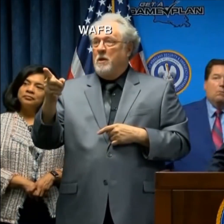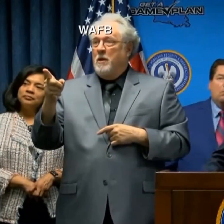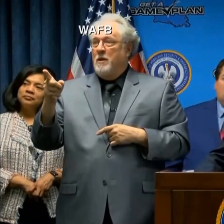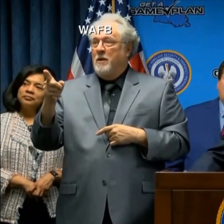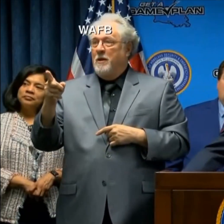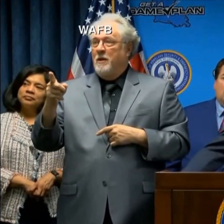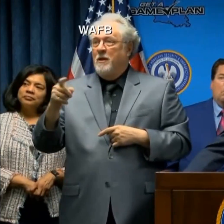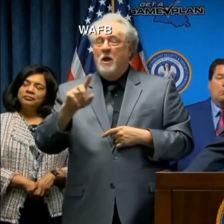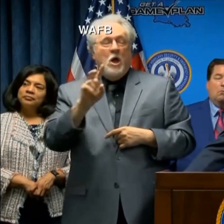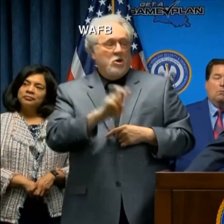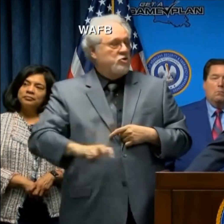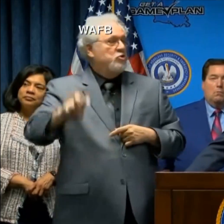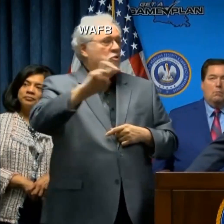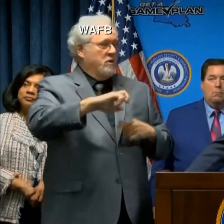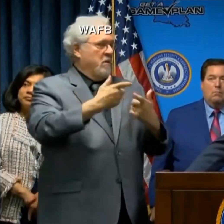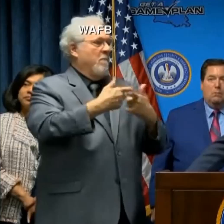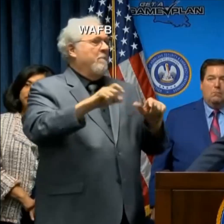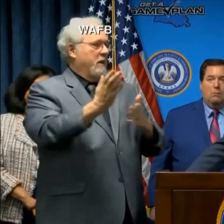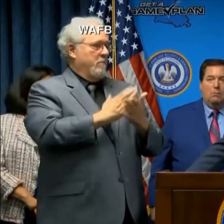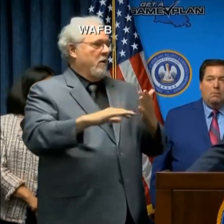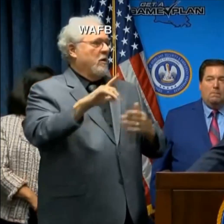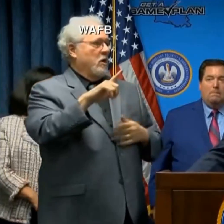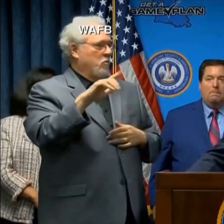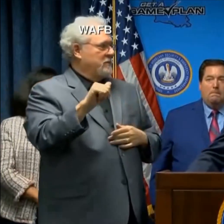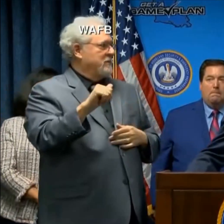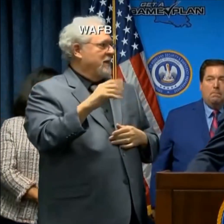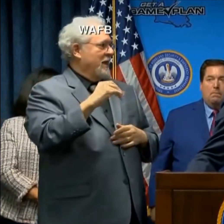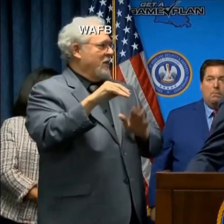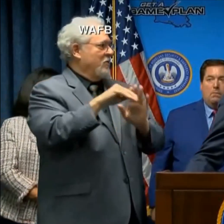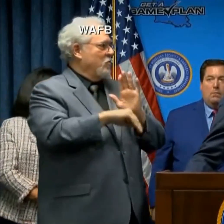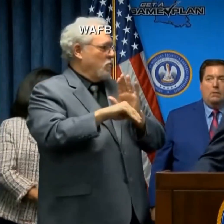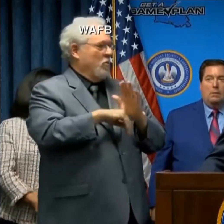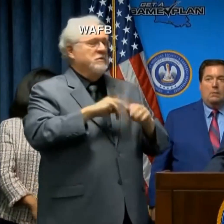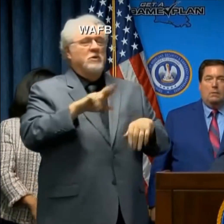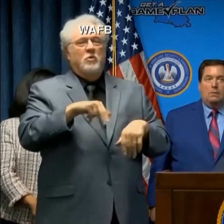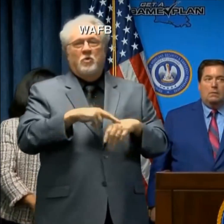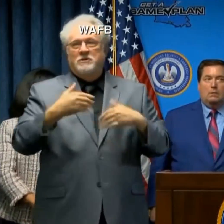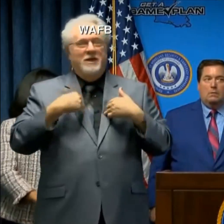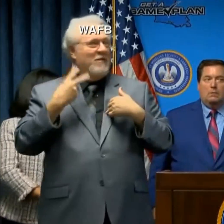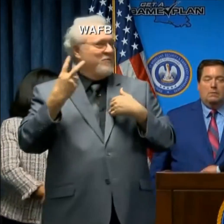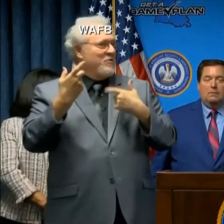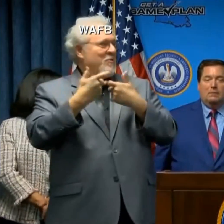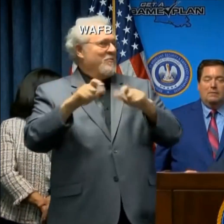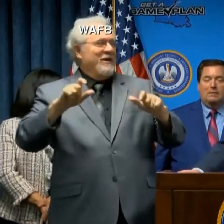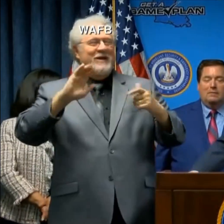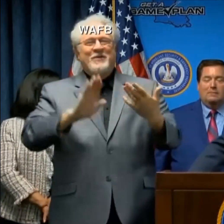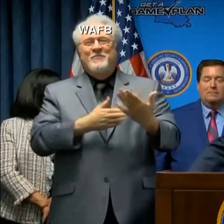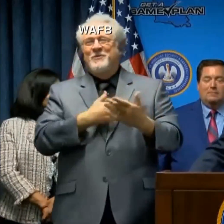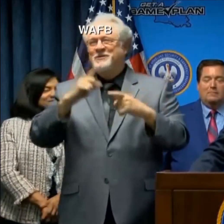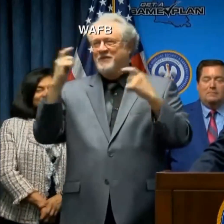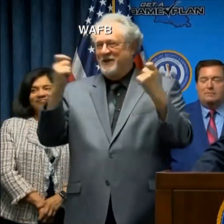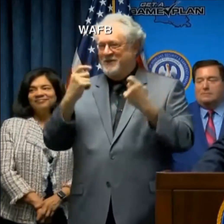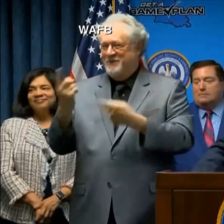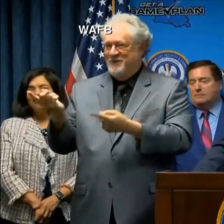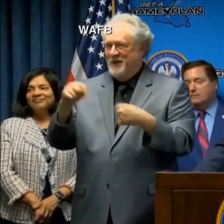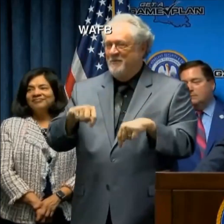tourism is a big part of Louisiana's in Germany and New Orleans of course has two big music festivals coming up my question for you is when we're looking